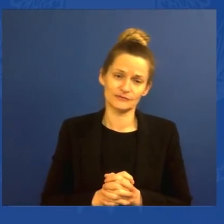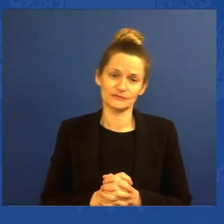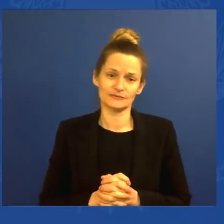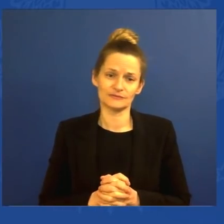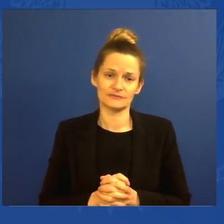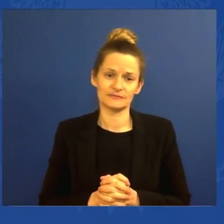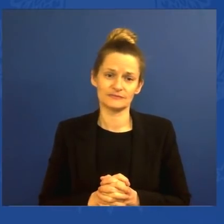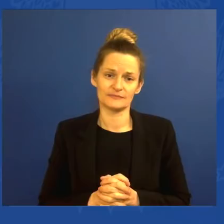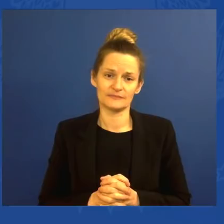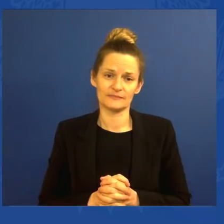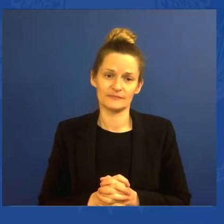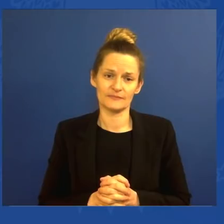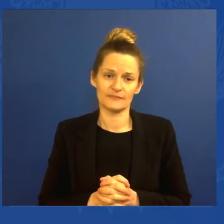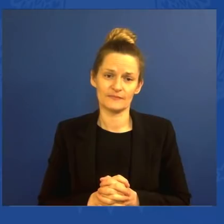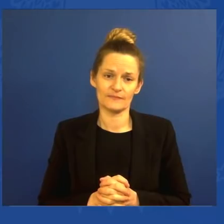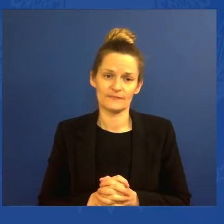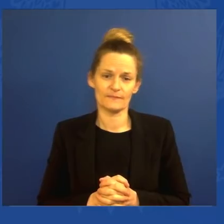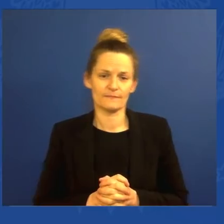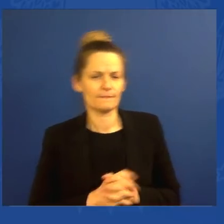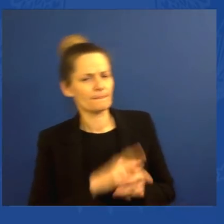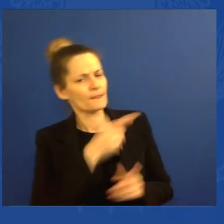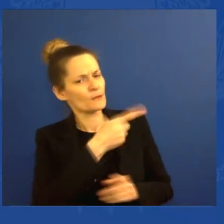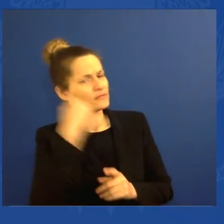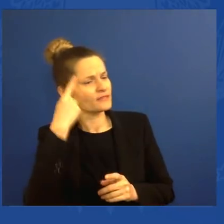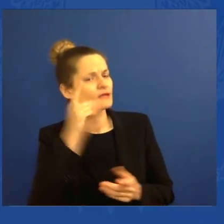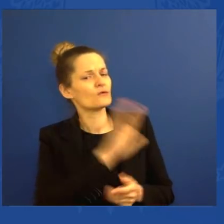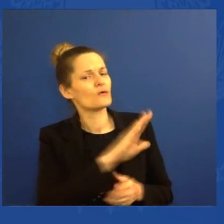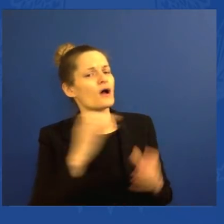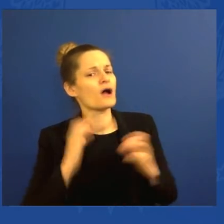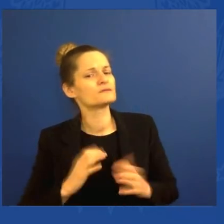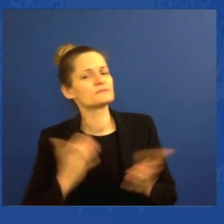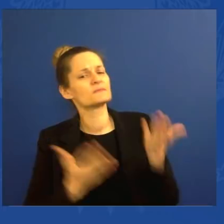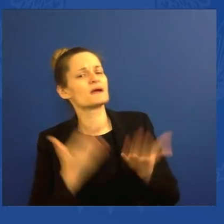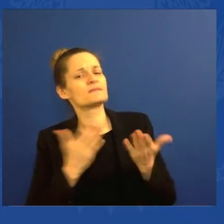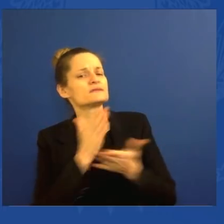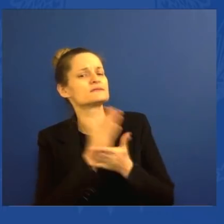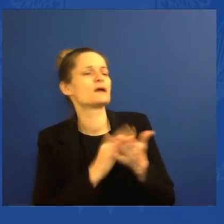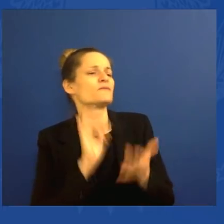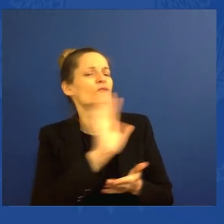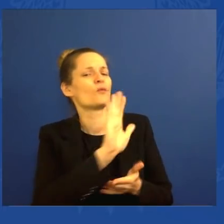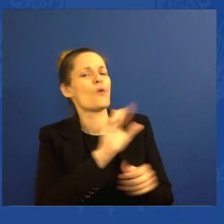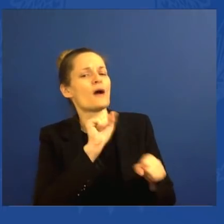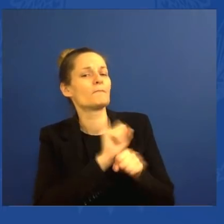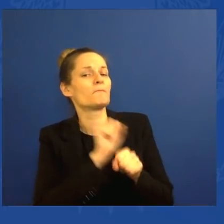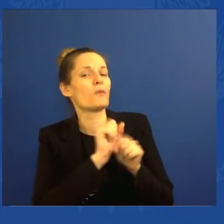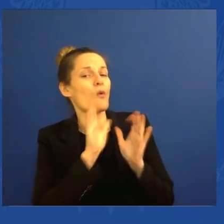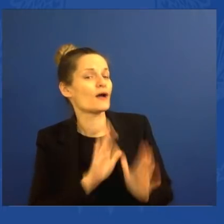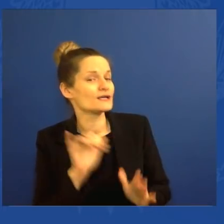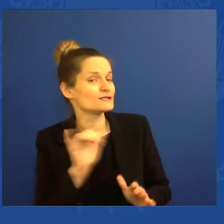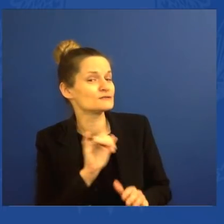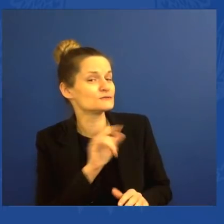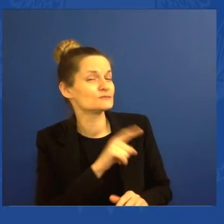who have been around a long time really appreciated how critical a semiconductor was for them